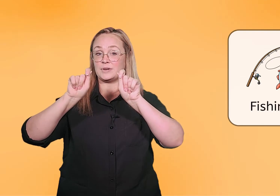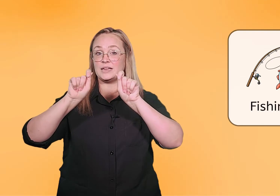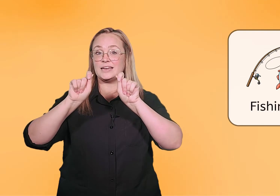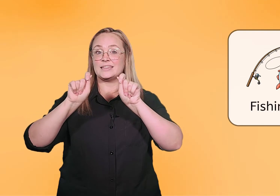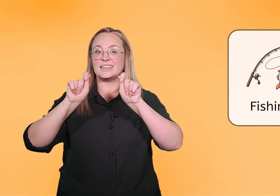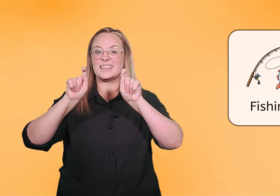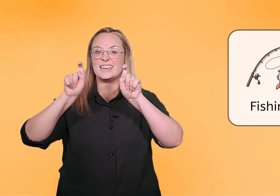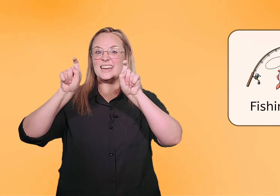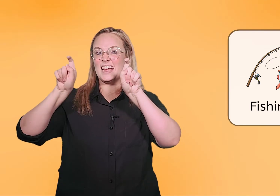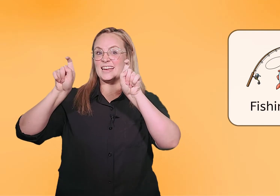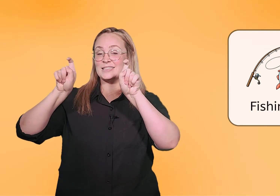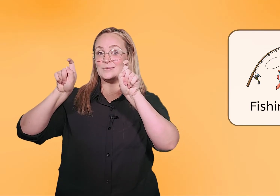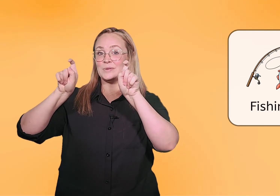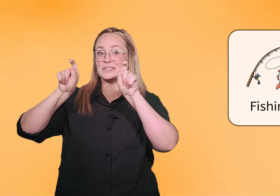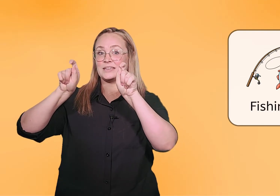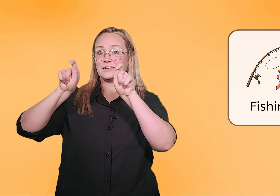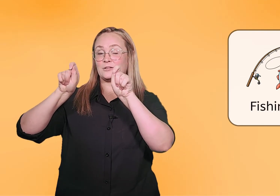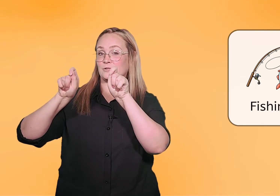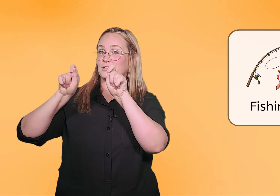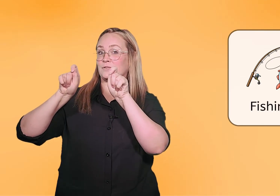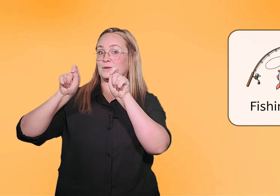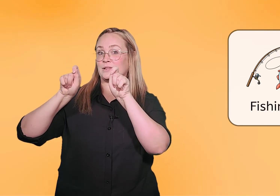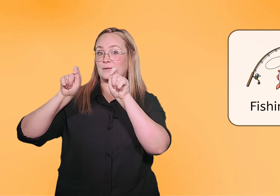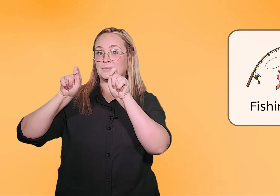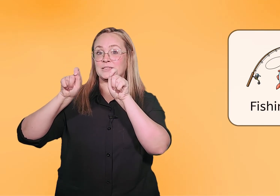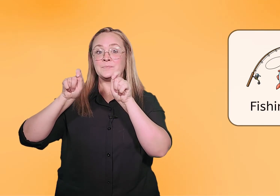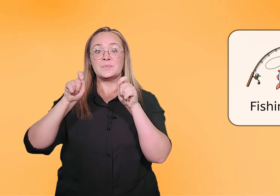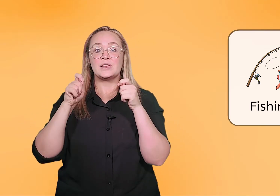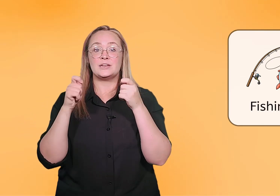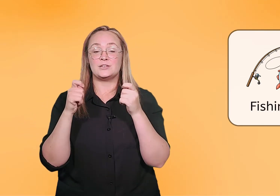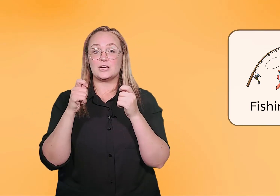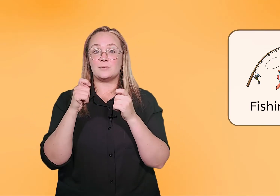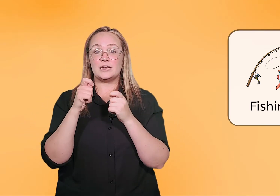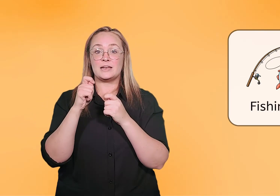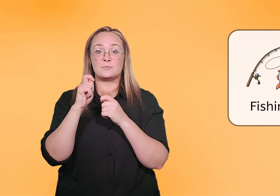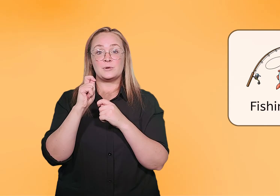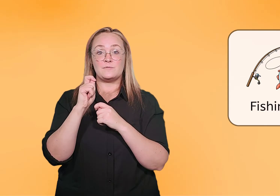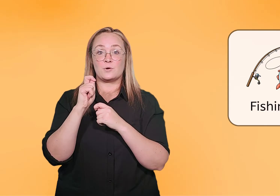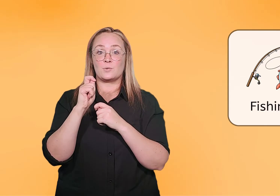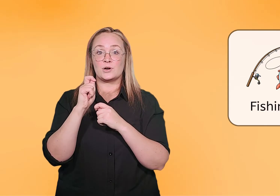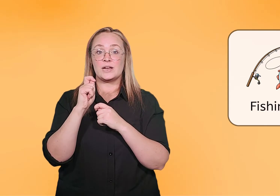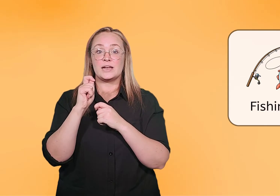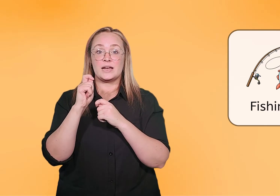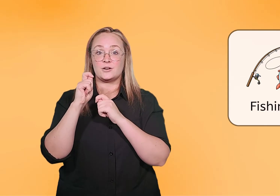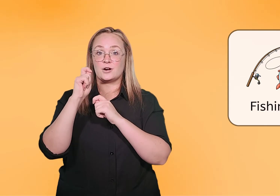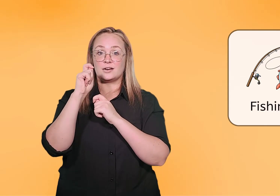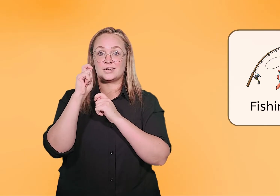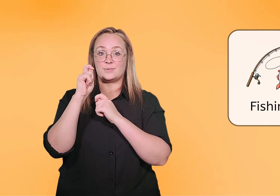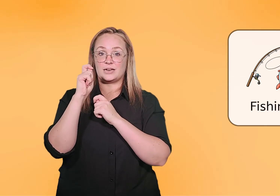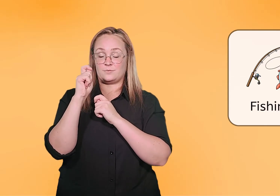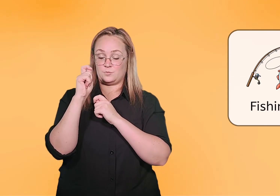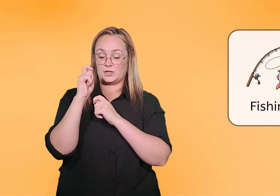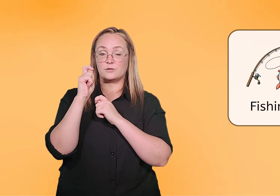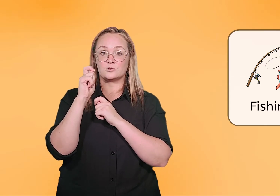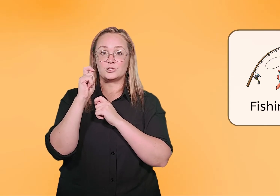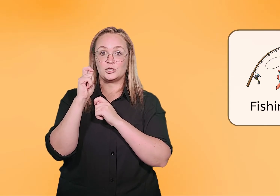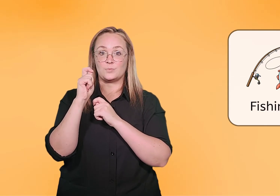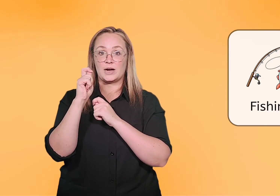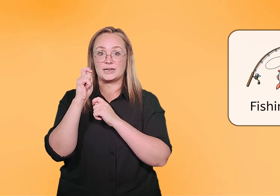That's like an X, but slightly closed over your thumbs. Your dominant hand will be forward, and your non-dominant hand will be closer to your body,